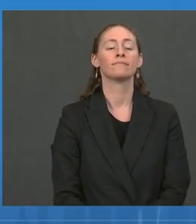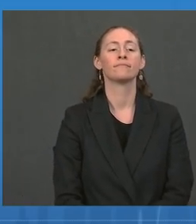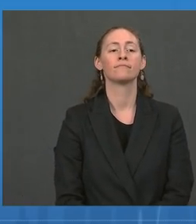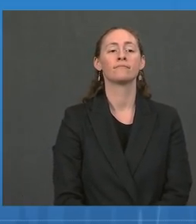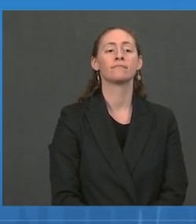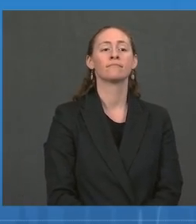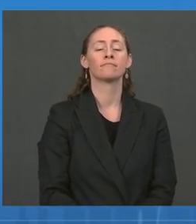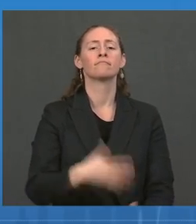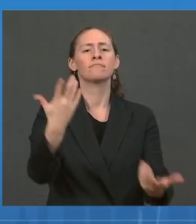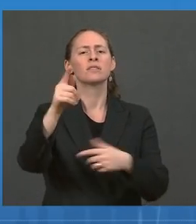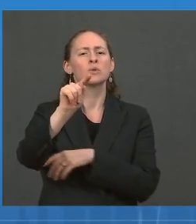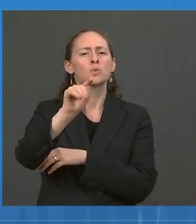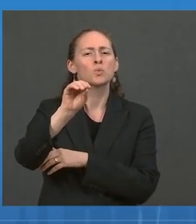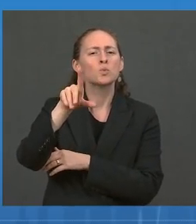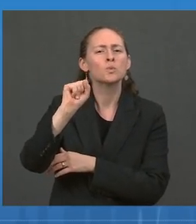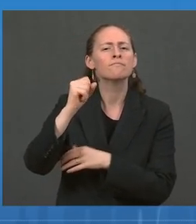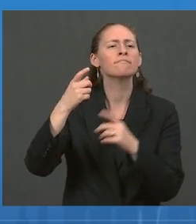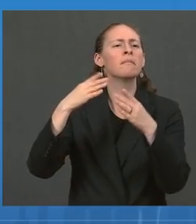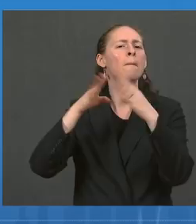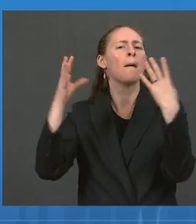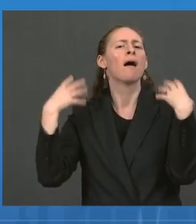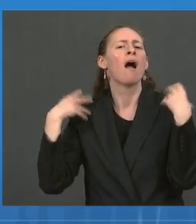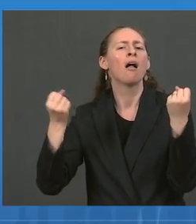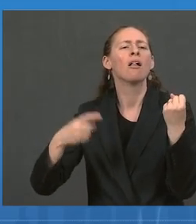there's one thing there that sticks out so boldly.